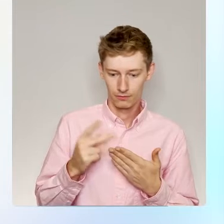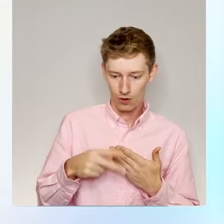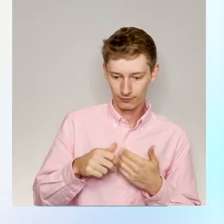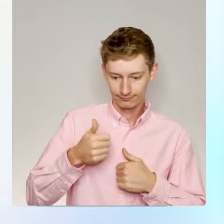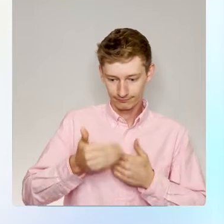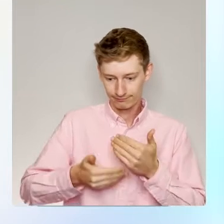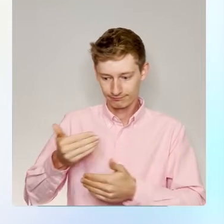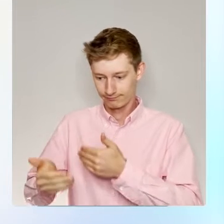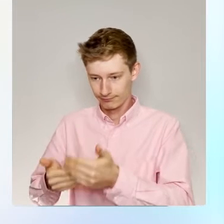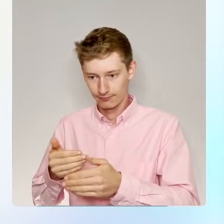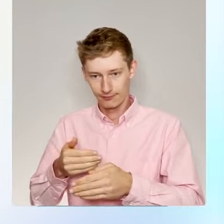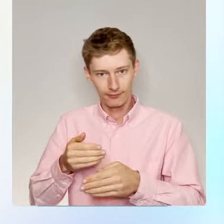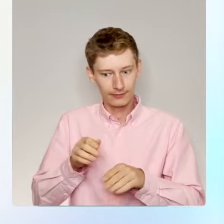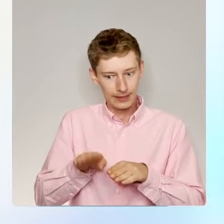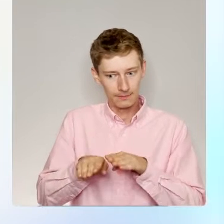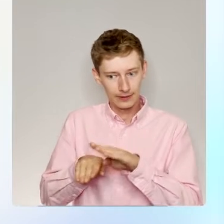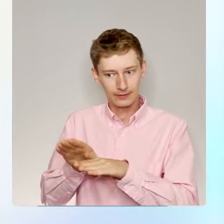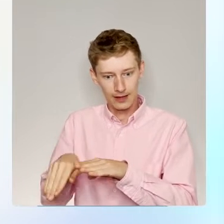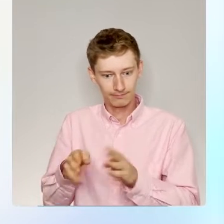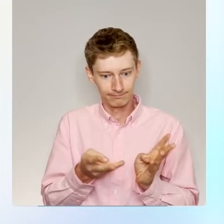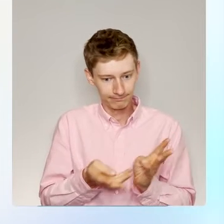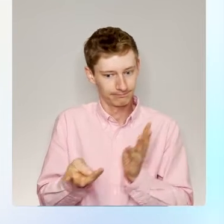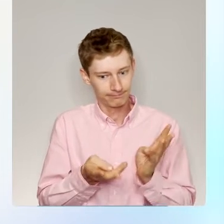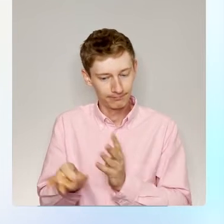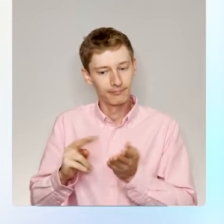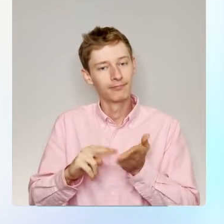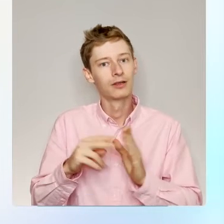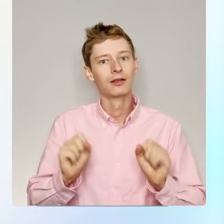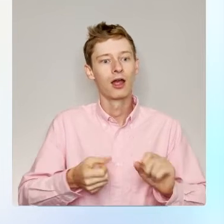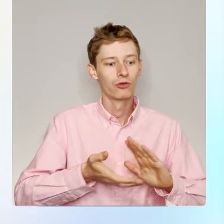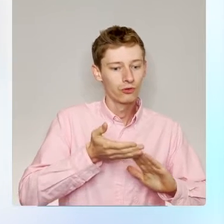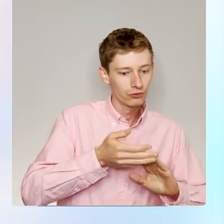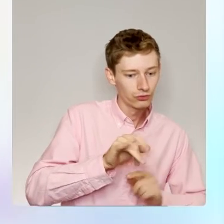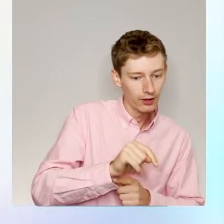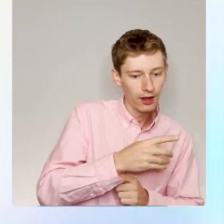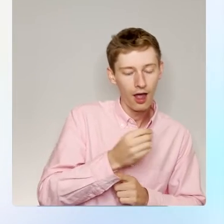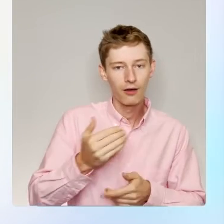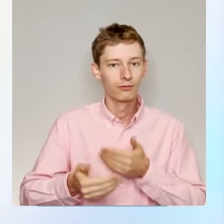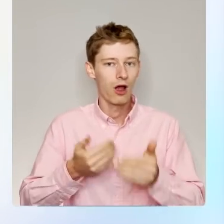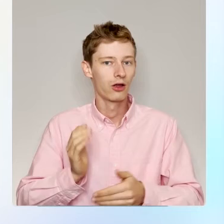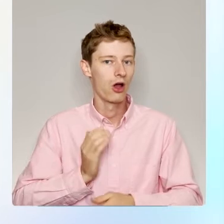and automatically export all of our models to capture those changes whenever we updated them.